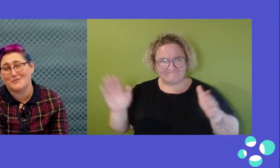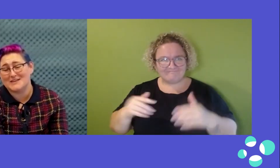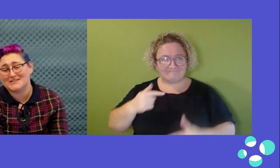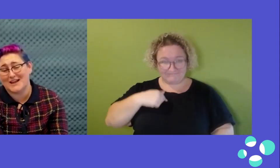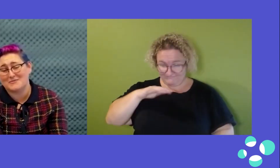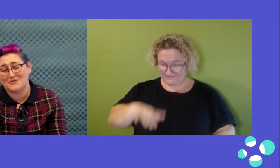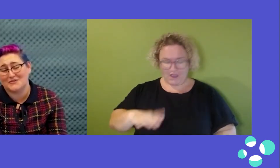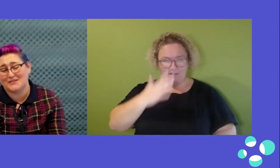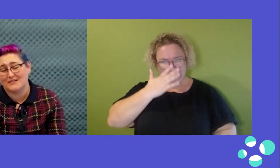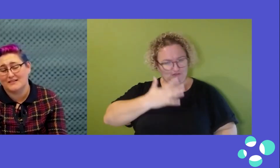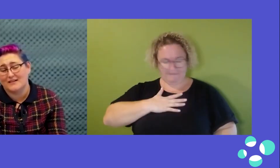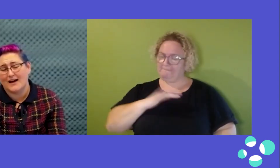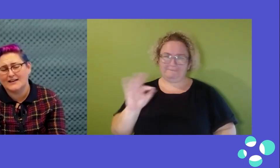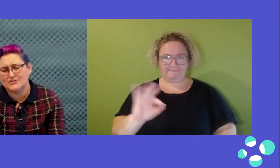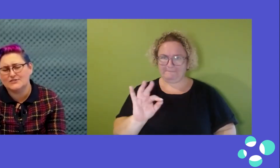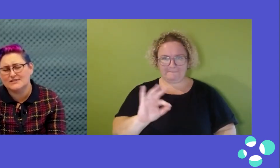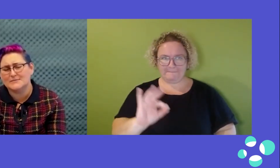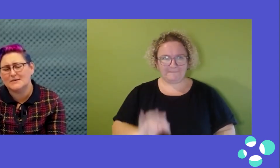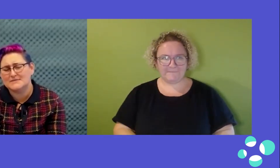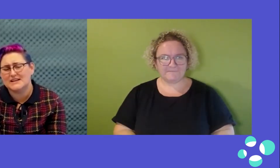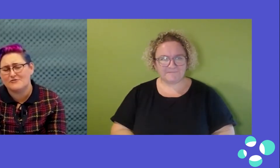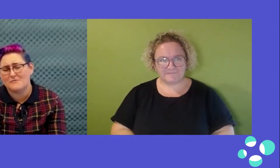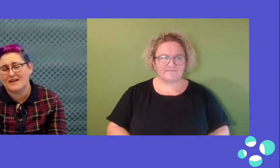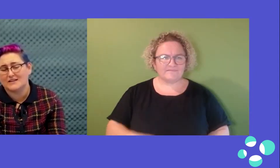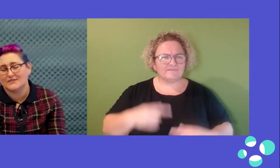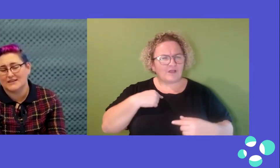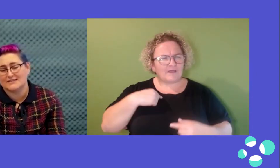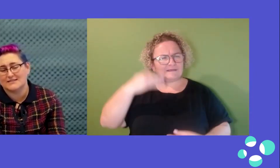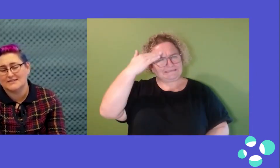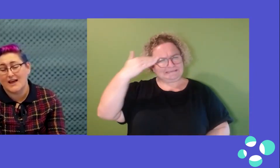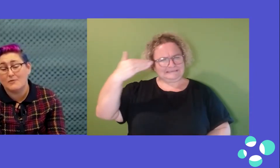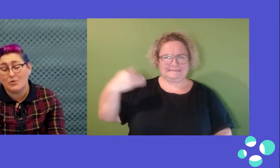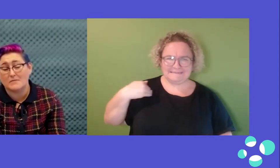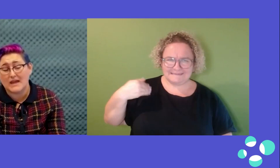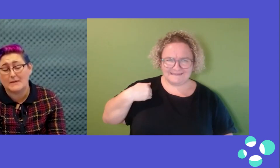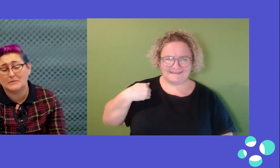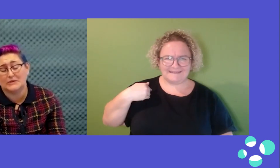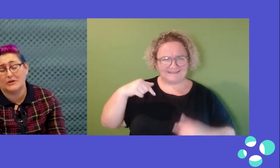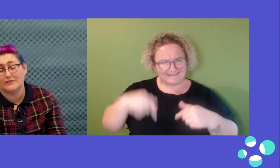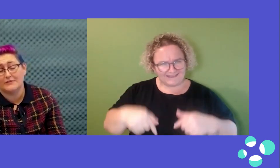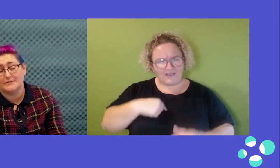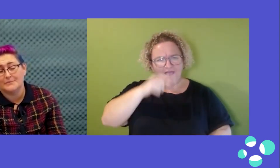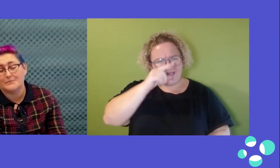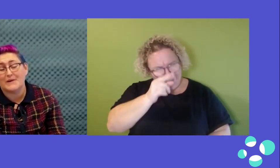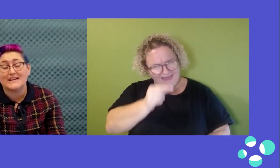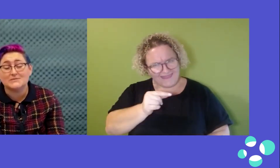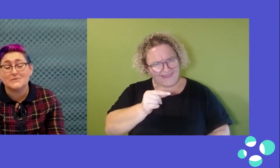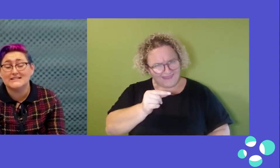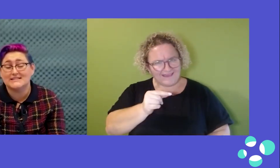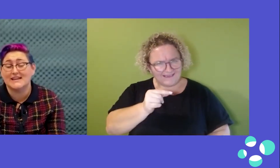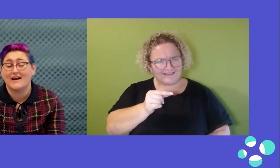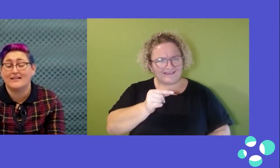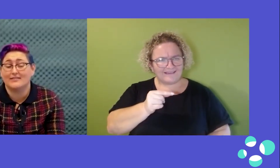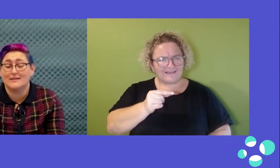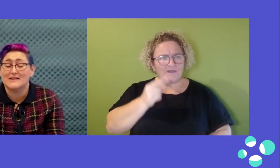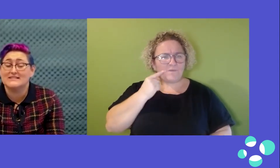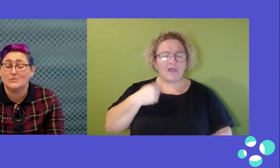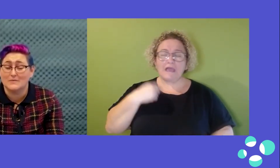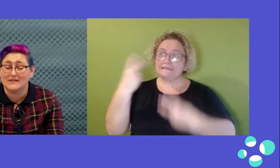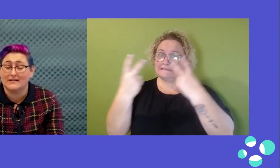or be ashamed of. I do sometimes need reminding of this and what I'm capable of. But that's when I seek out the amazing women